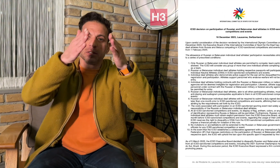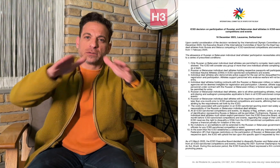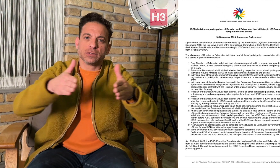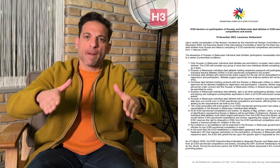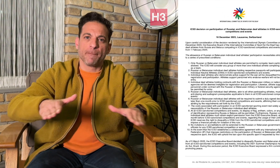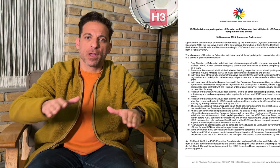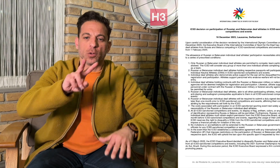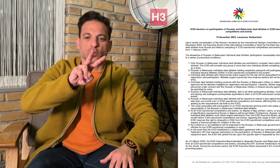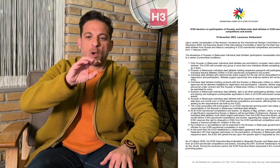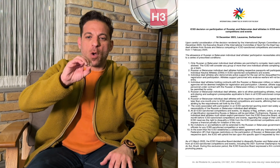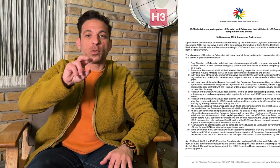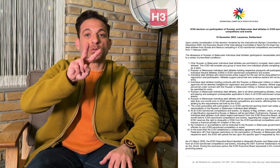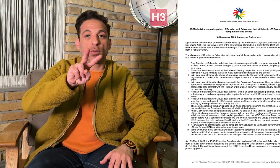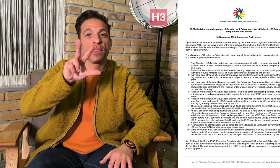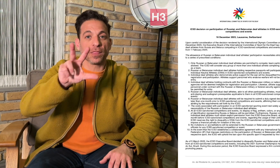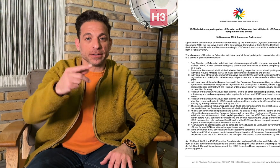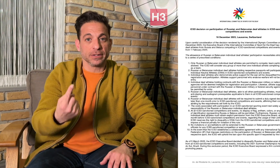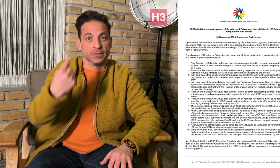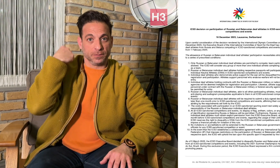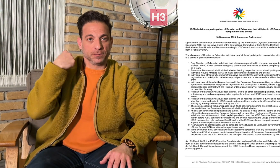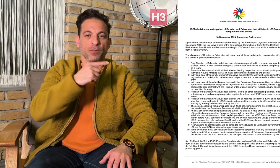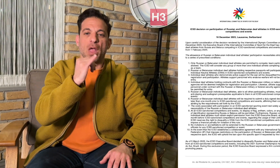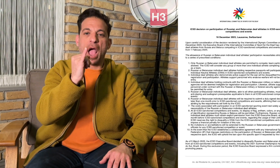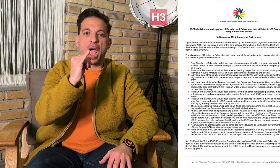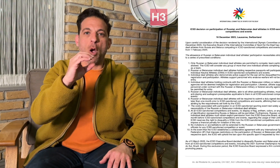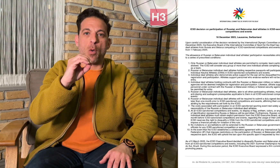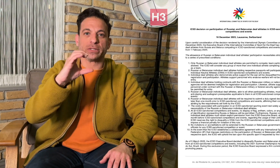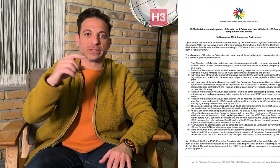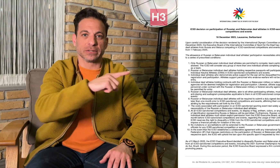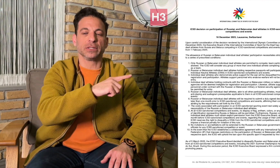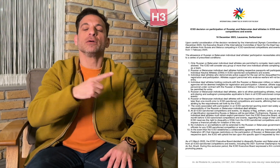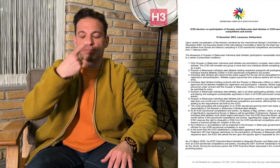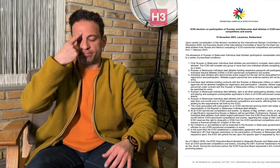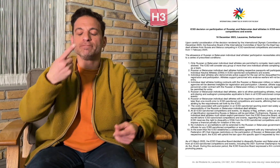[Memnos]: On 8 December 2023, the International Olympic